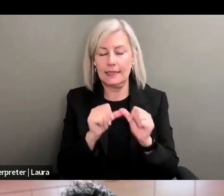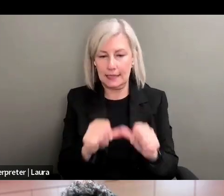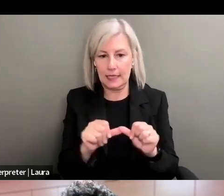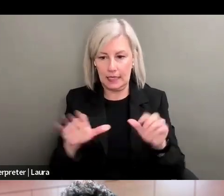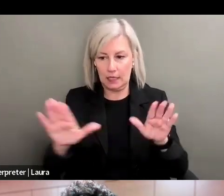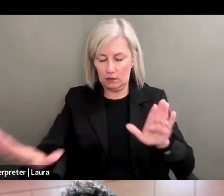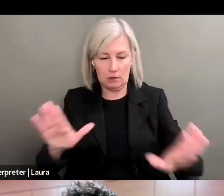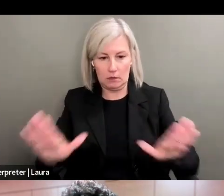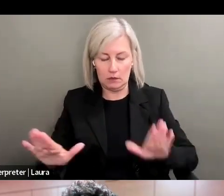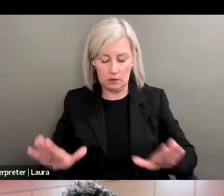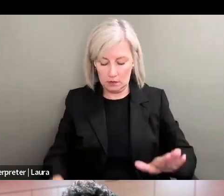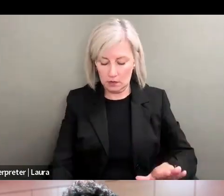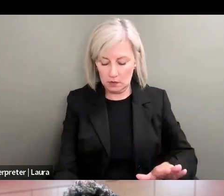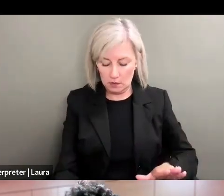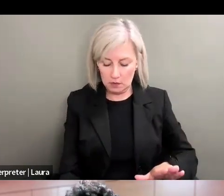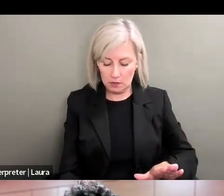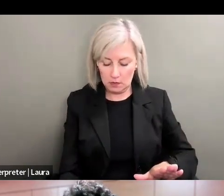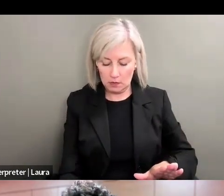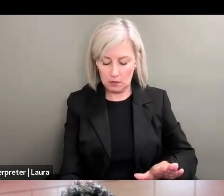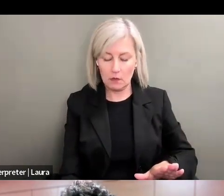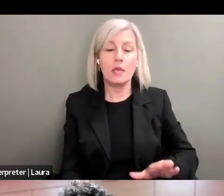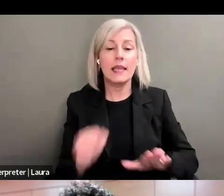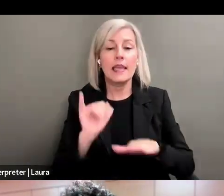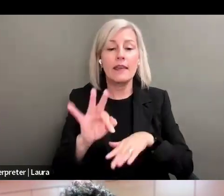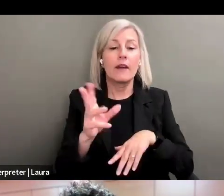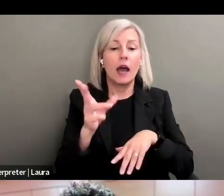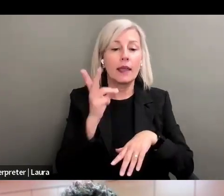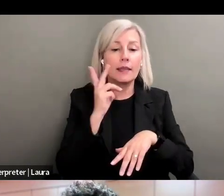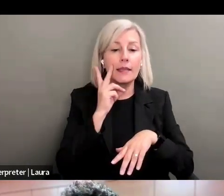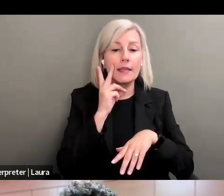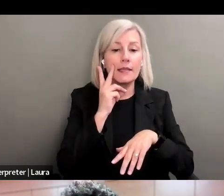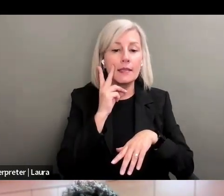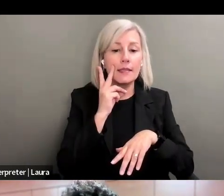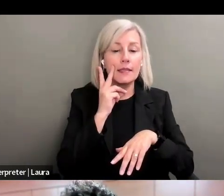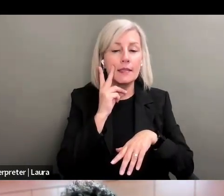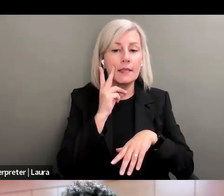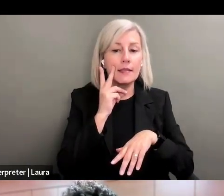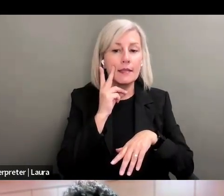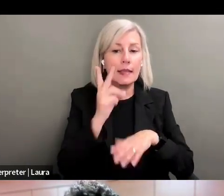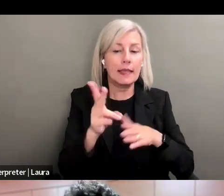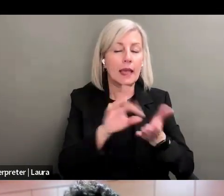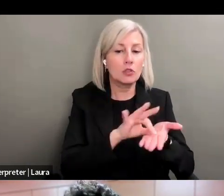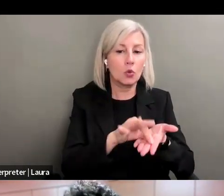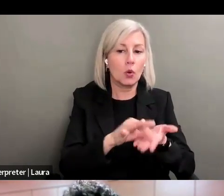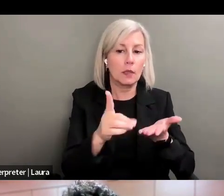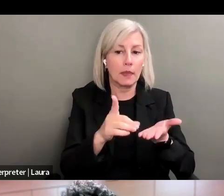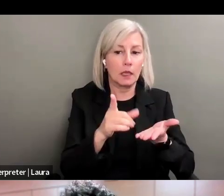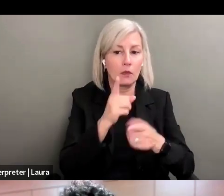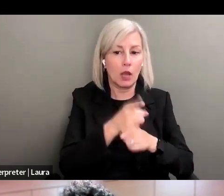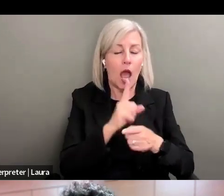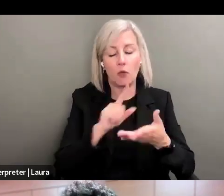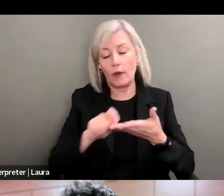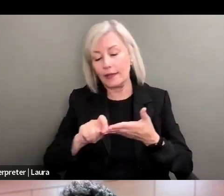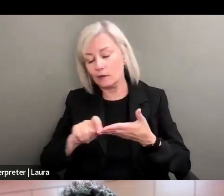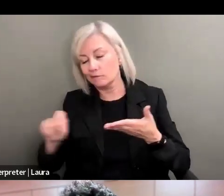And if I encounter a way that I'm scoring or something mark correct, I sometimes will write down like, oh, I'm counting